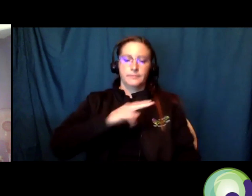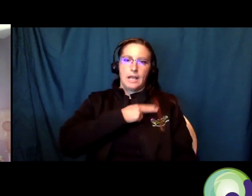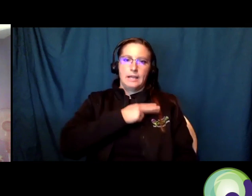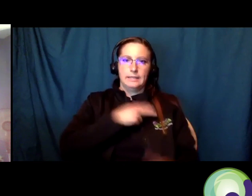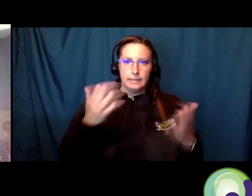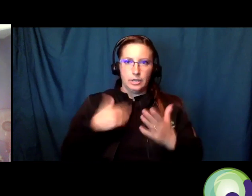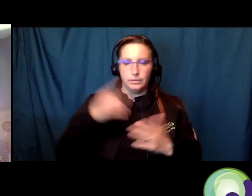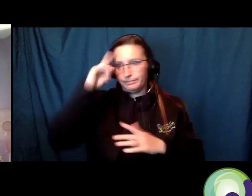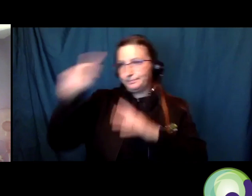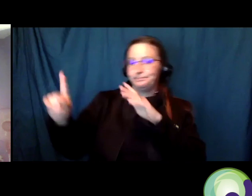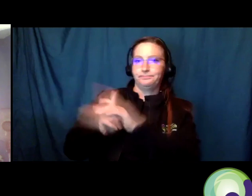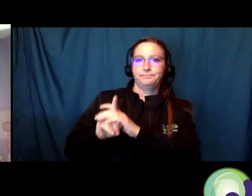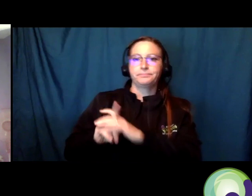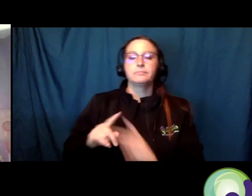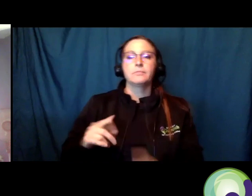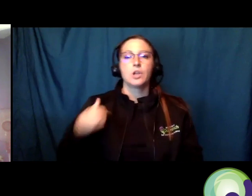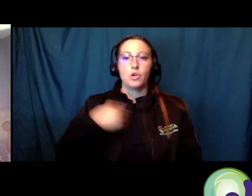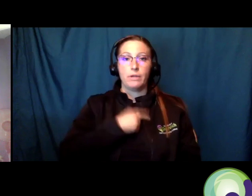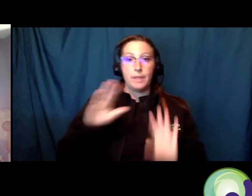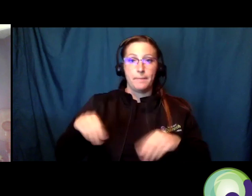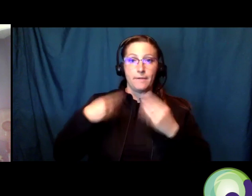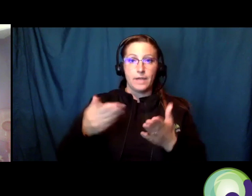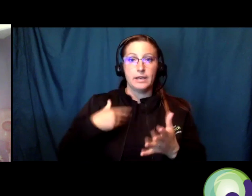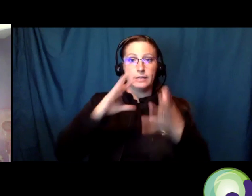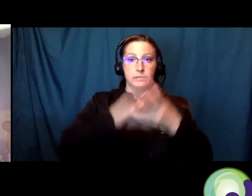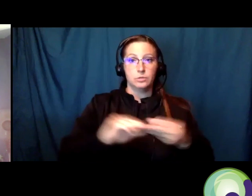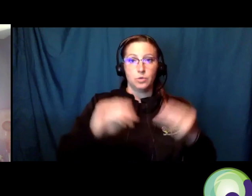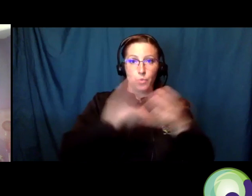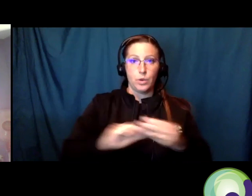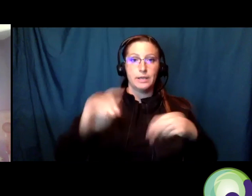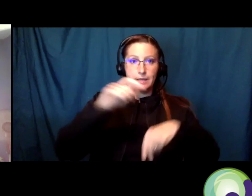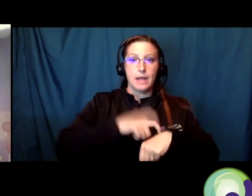We've been offering story time for children really birth to